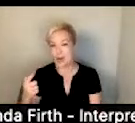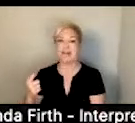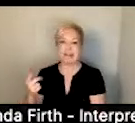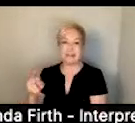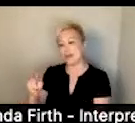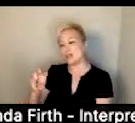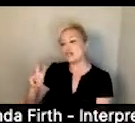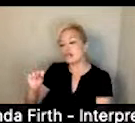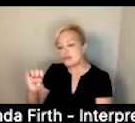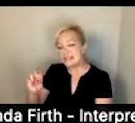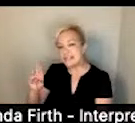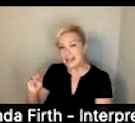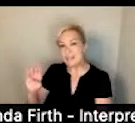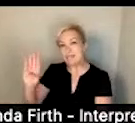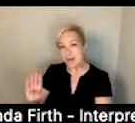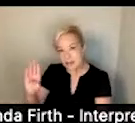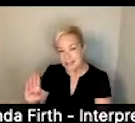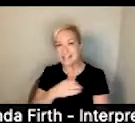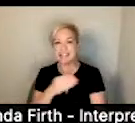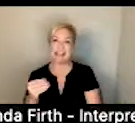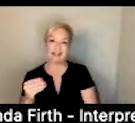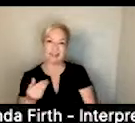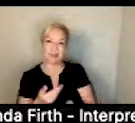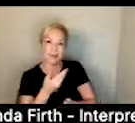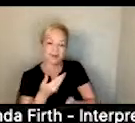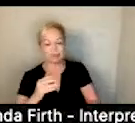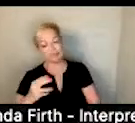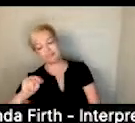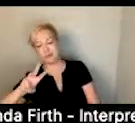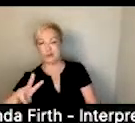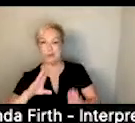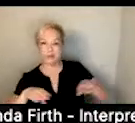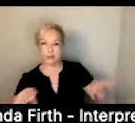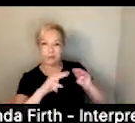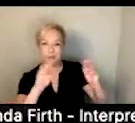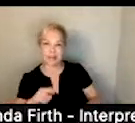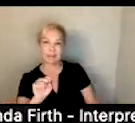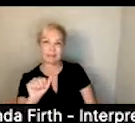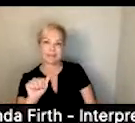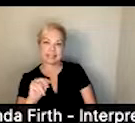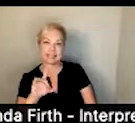Museum of Art in Maine, the New Children's Museum in San Diego, the Museum of Contemporary Art, the